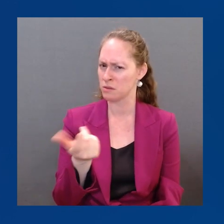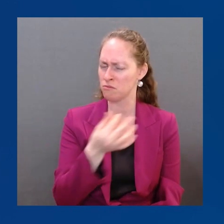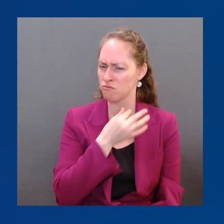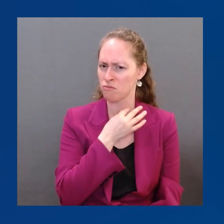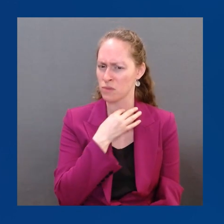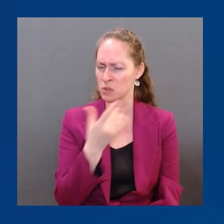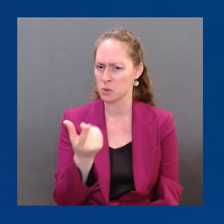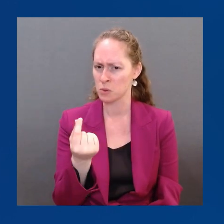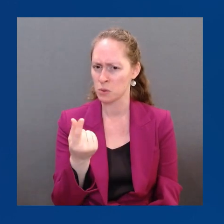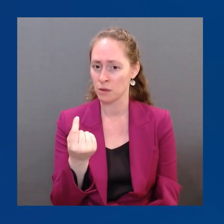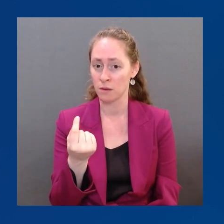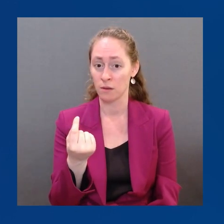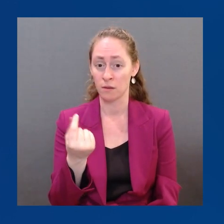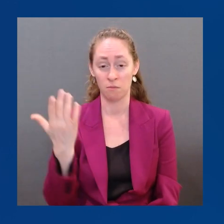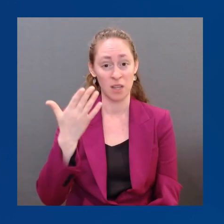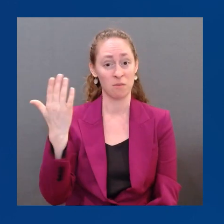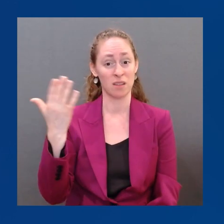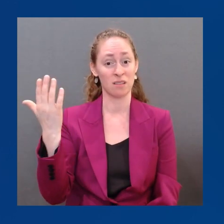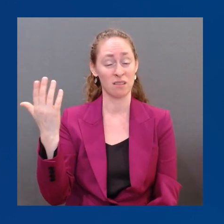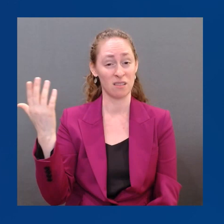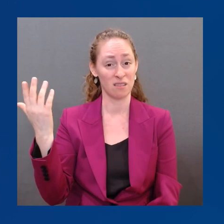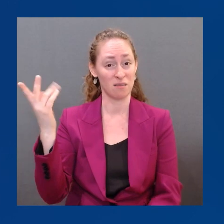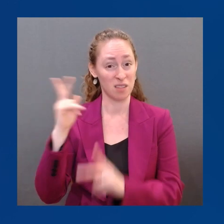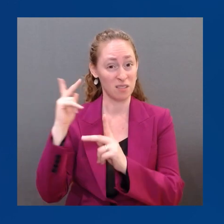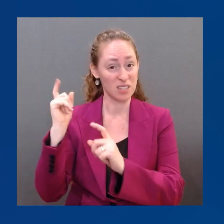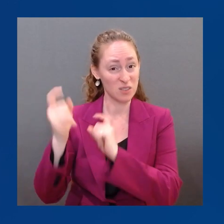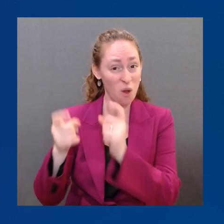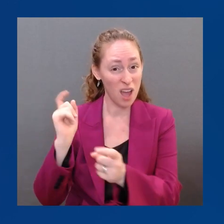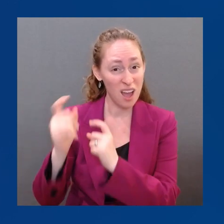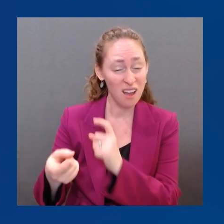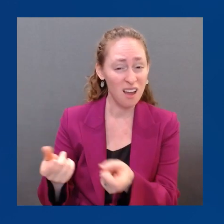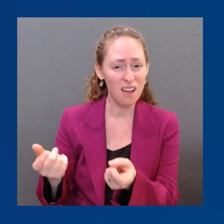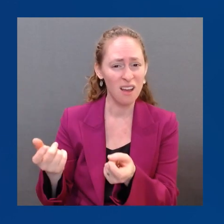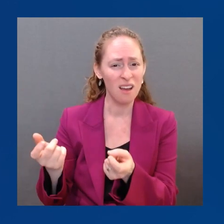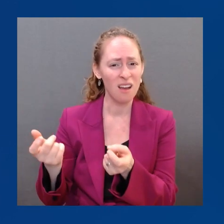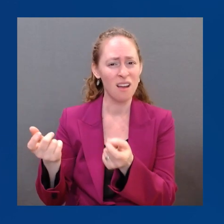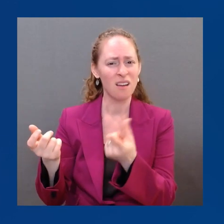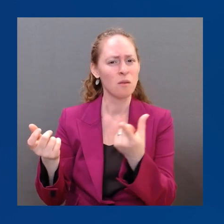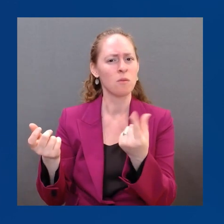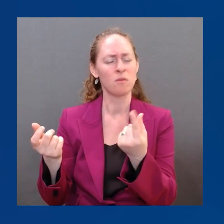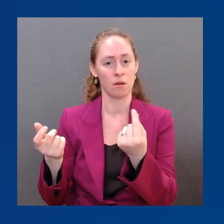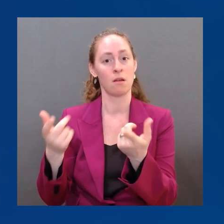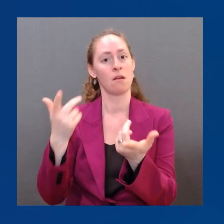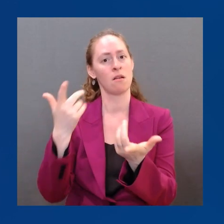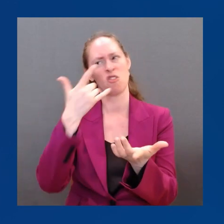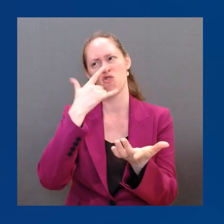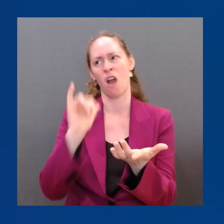sort of, what the immediate term looks like that -- looks like on that without funding from Congress if it doesn't come through? Thank you.